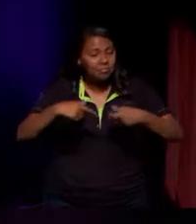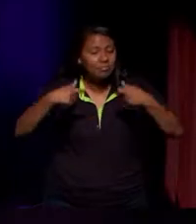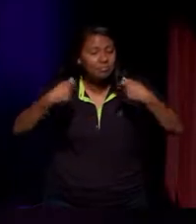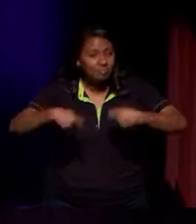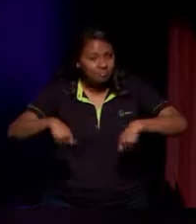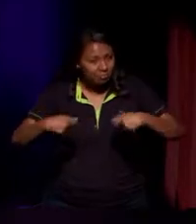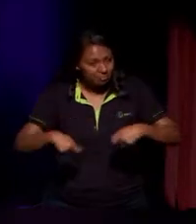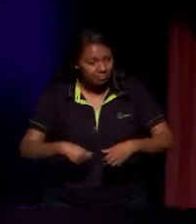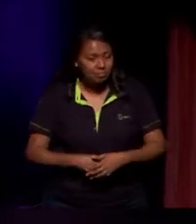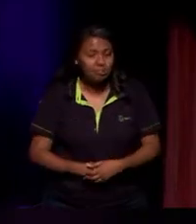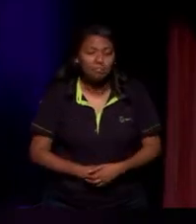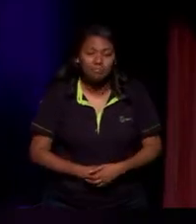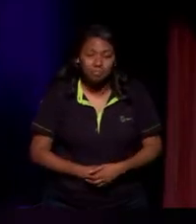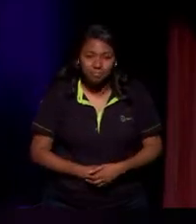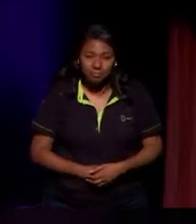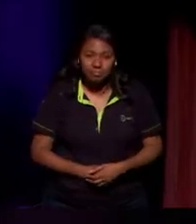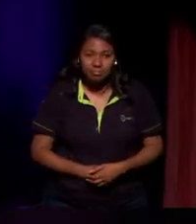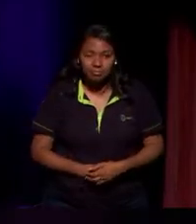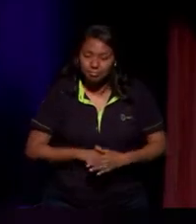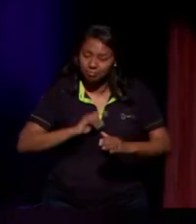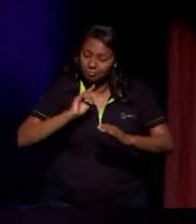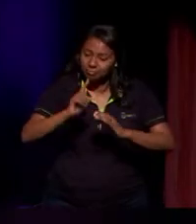What are we living in? all over the world.